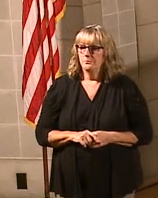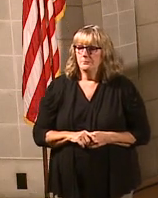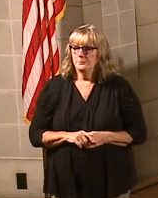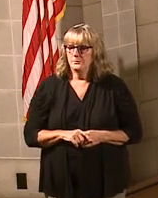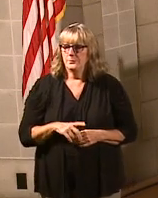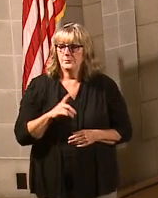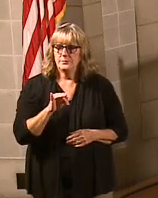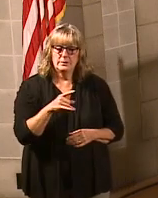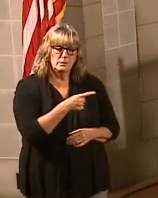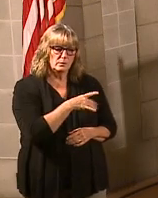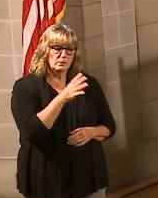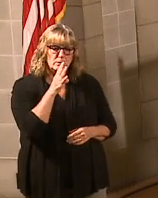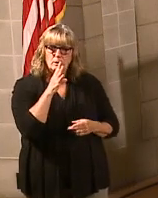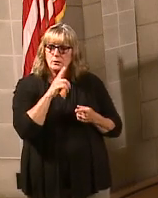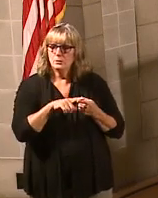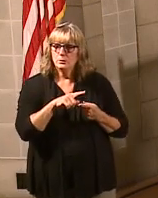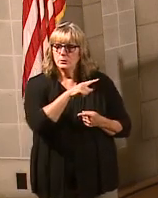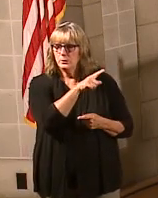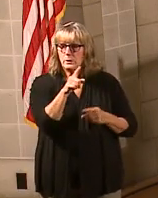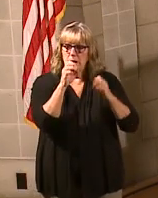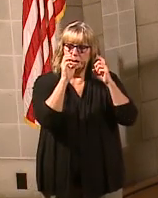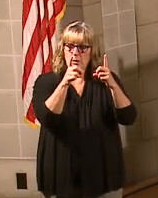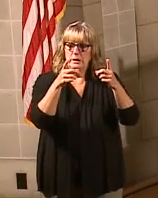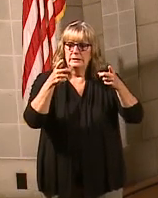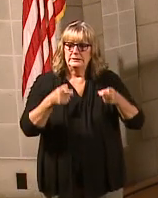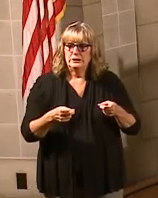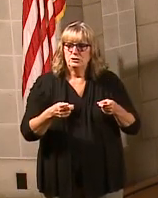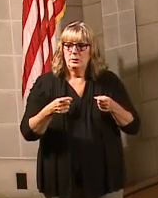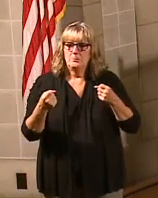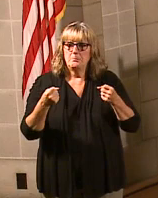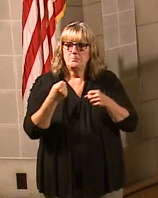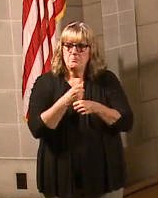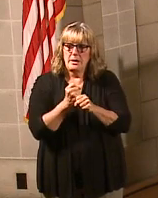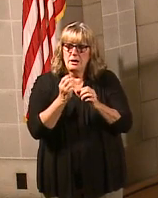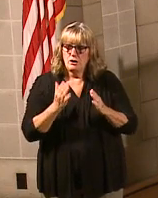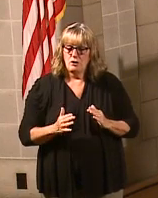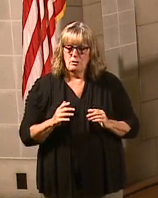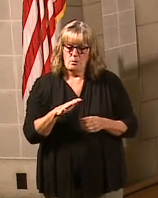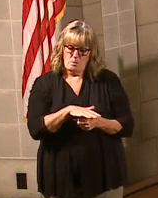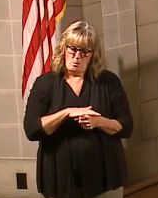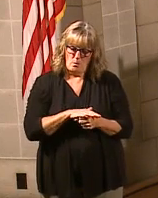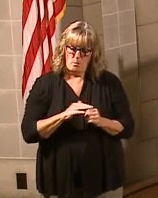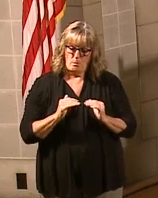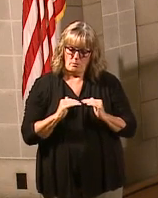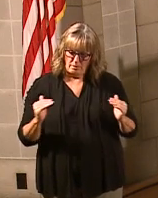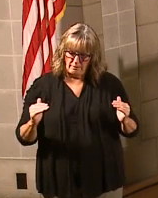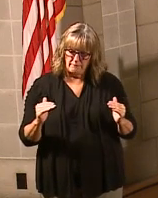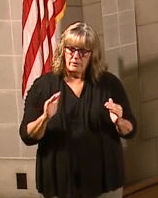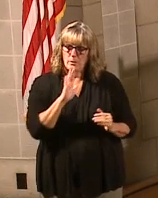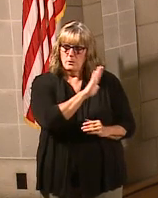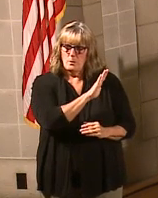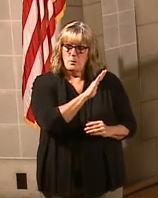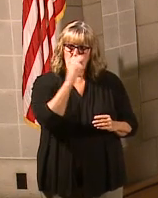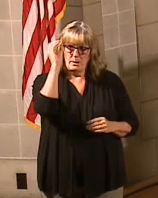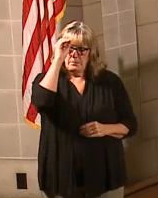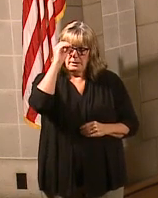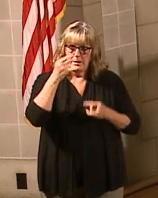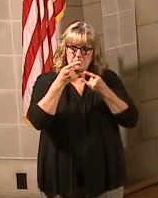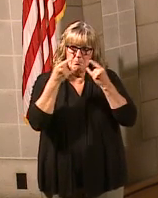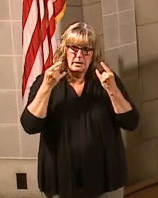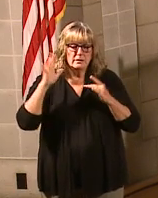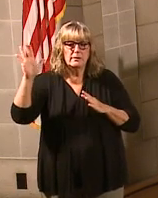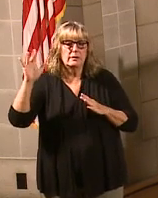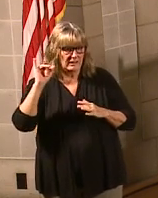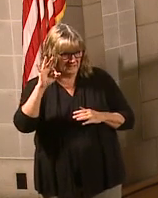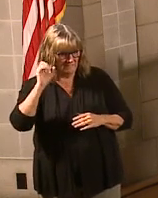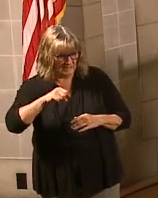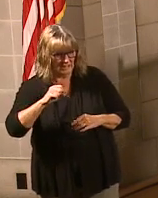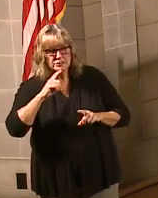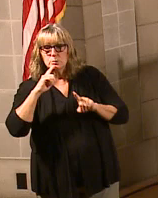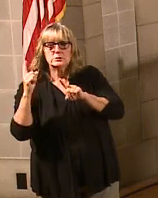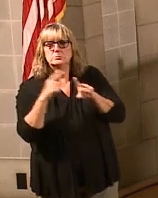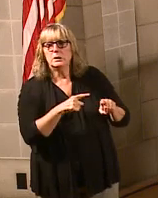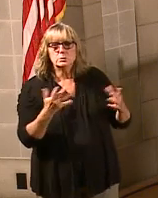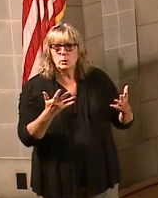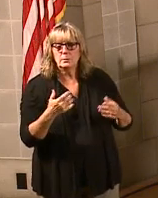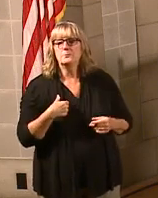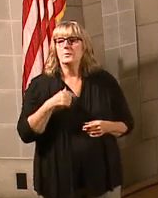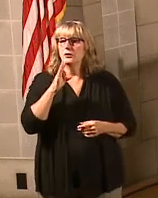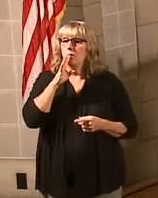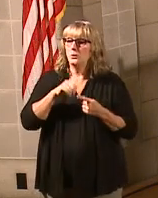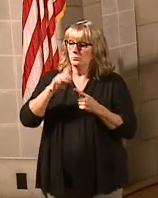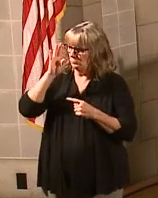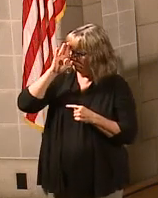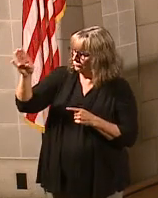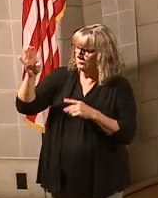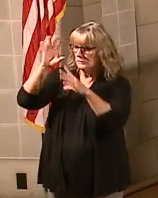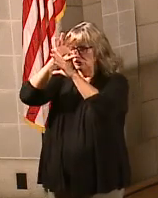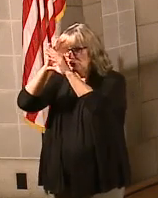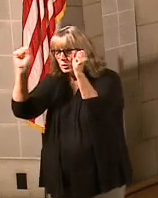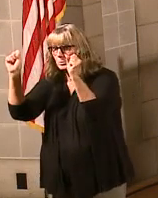QUARANTINE OR ISOLATING ANY KIDS